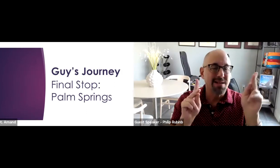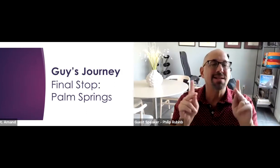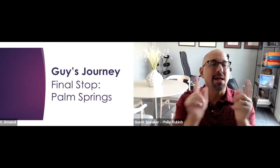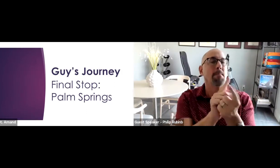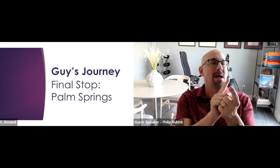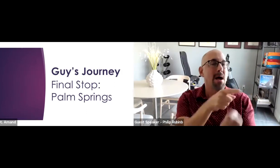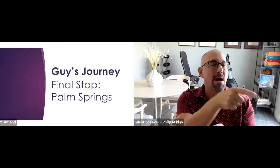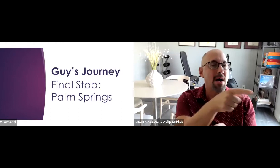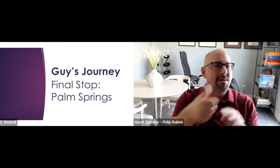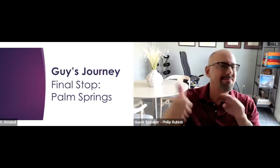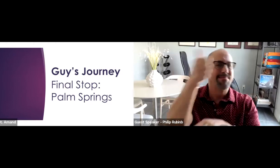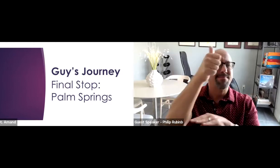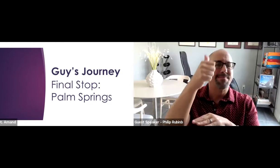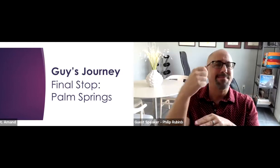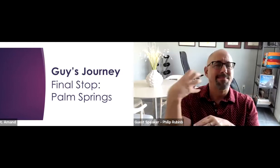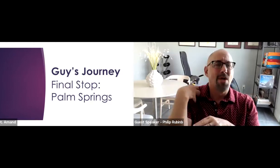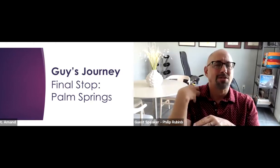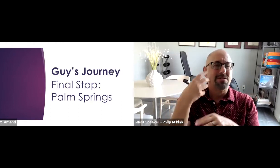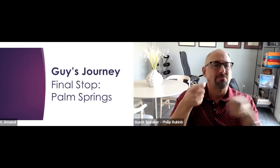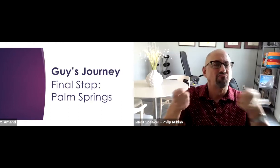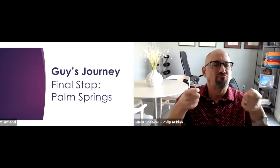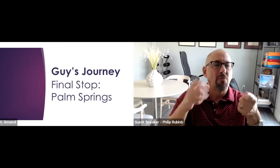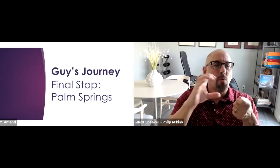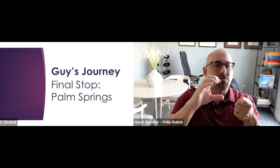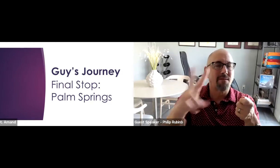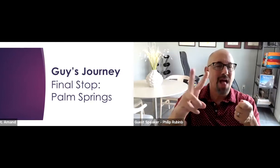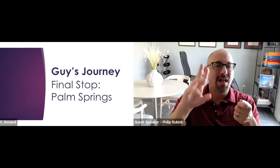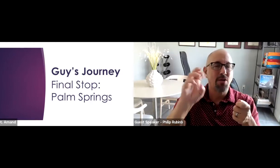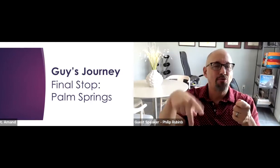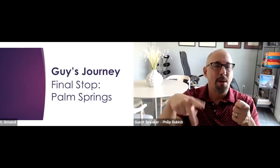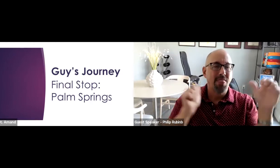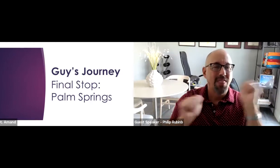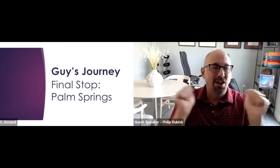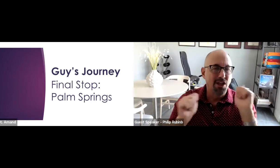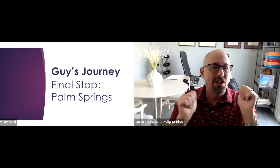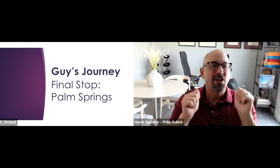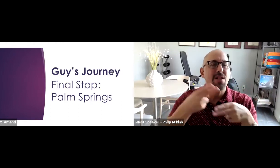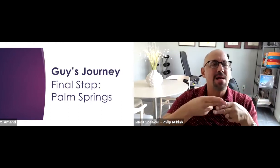My husband and I went to dinner for a dinner party, and we met the boss from the theater,